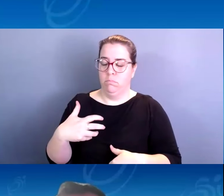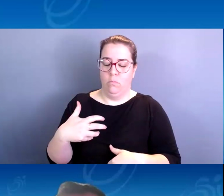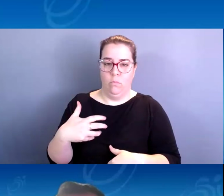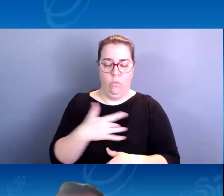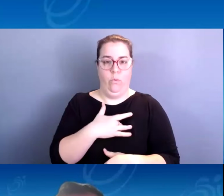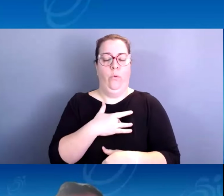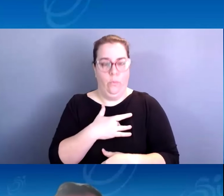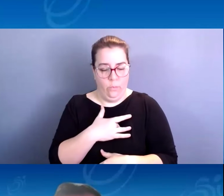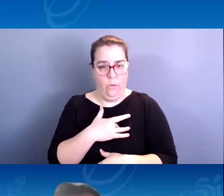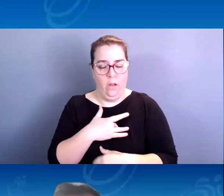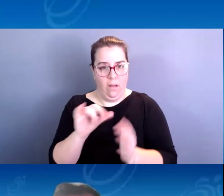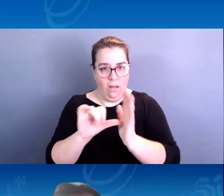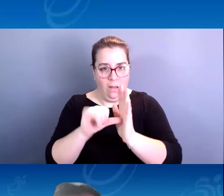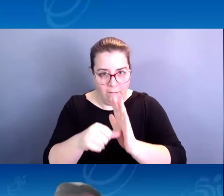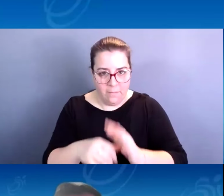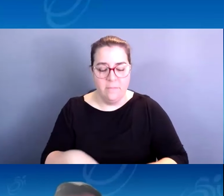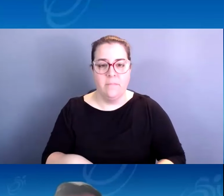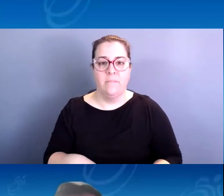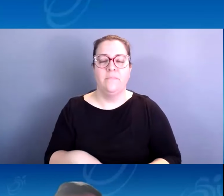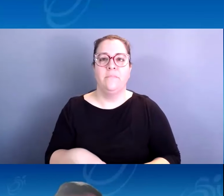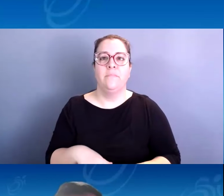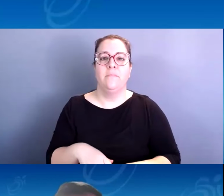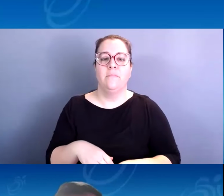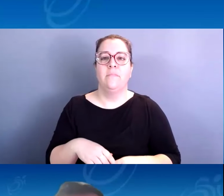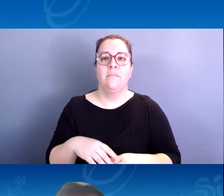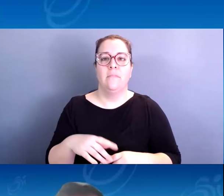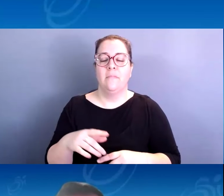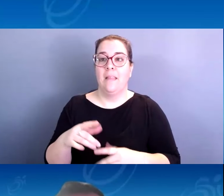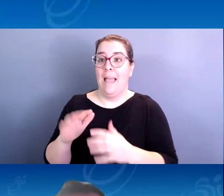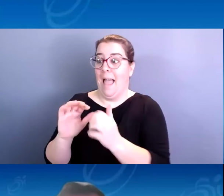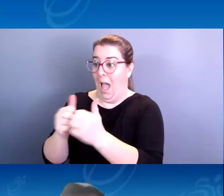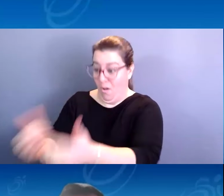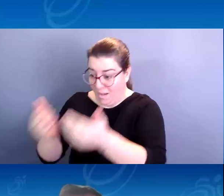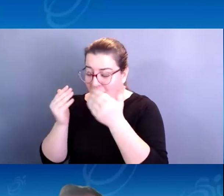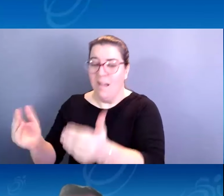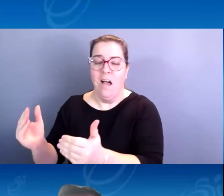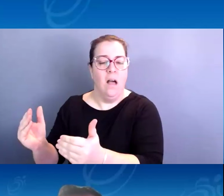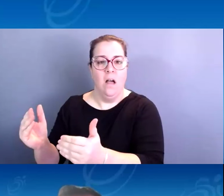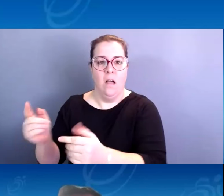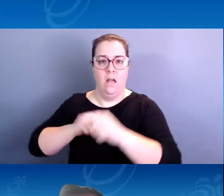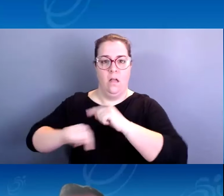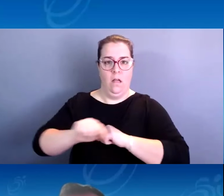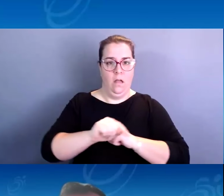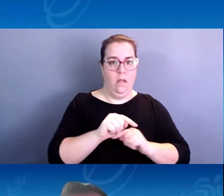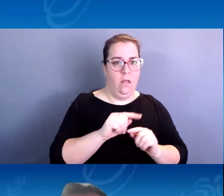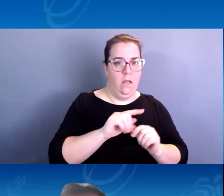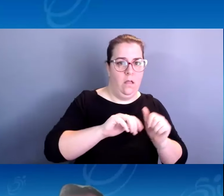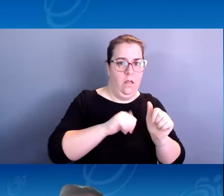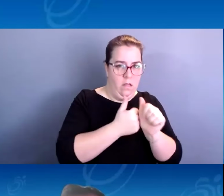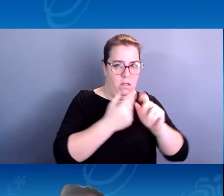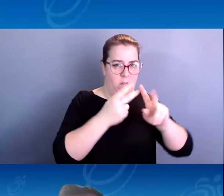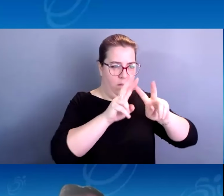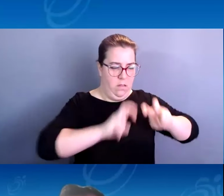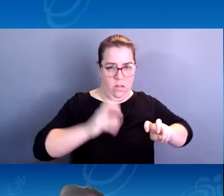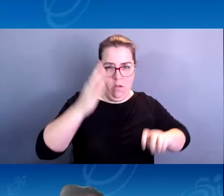You can't do the how without the why, right. And, and I think, I think that the the, the the challenge